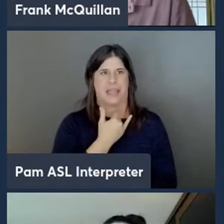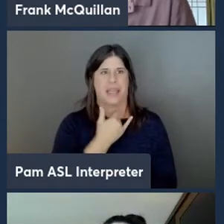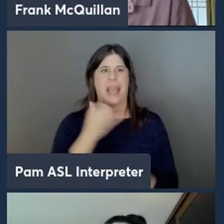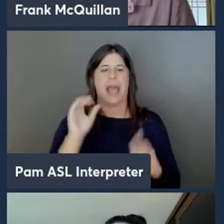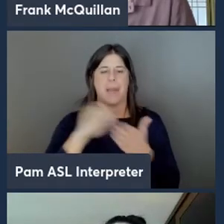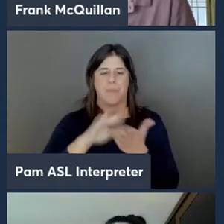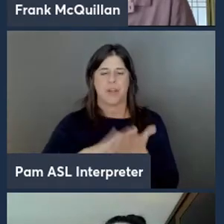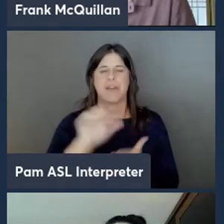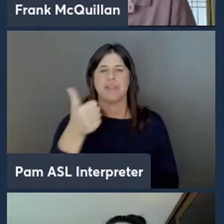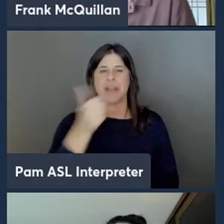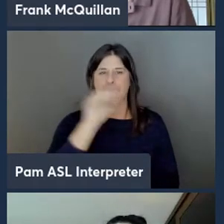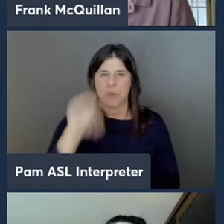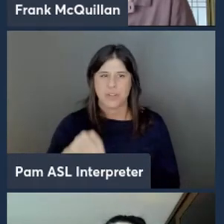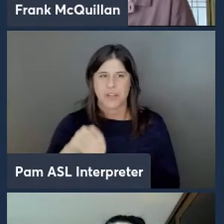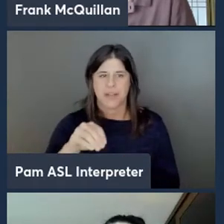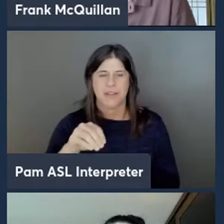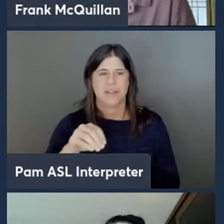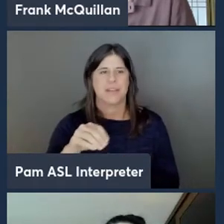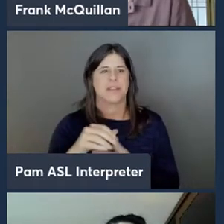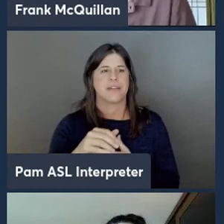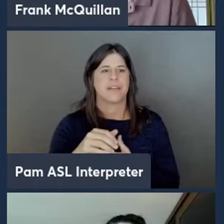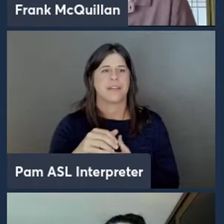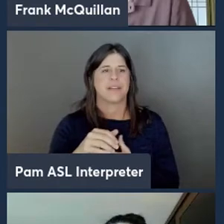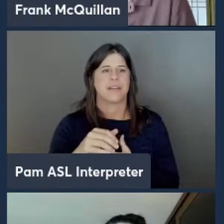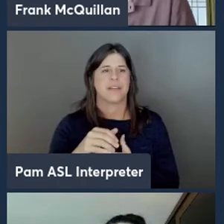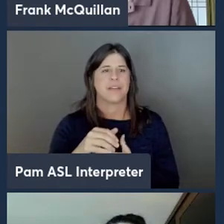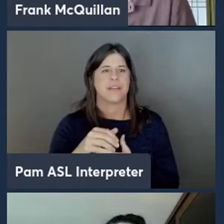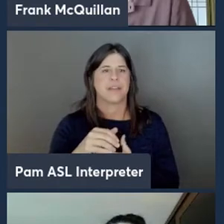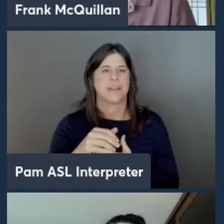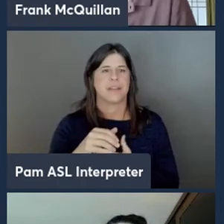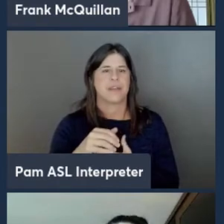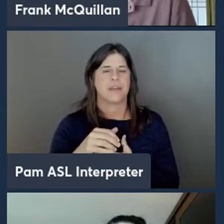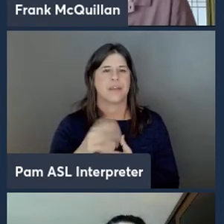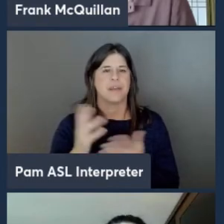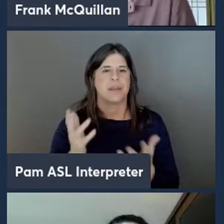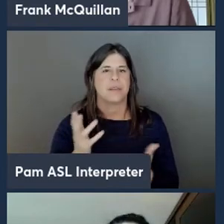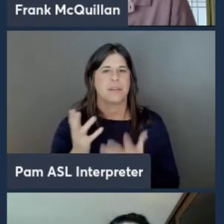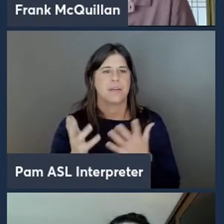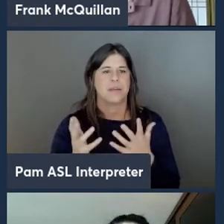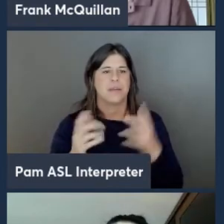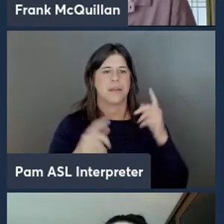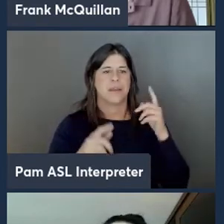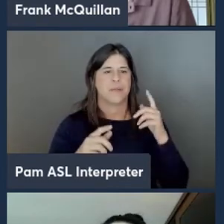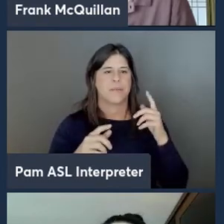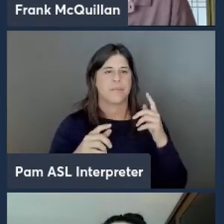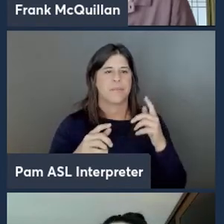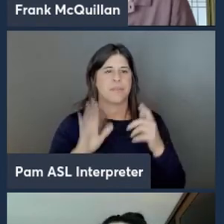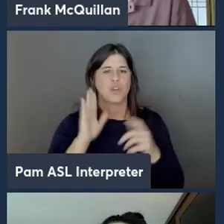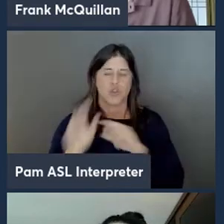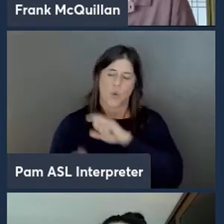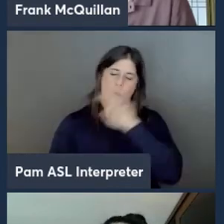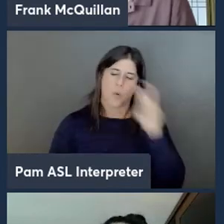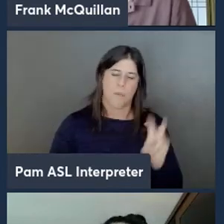a 10% off a variation. So I'm just gonna hop back into the feature